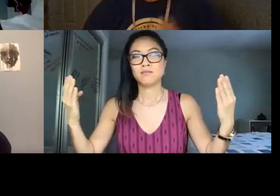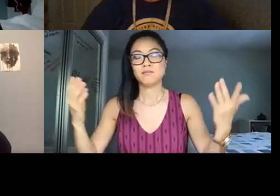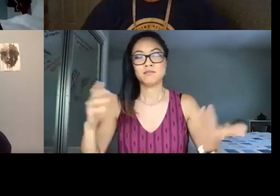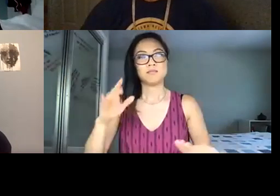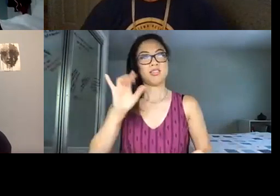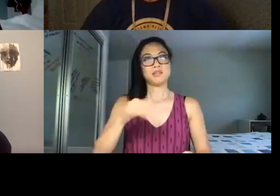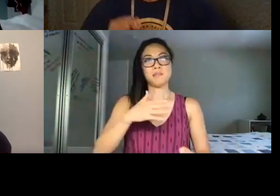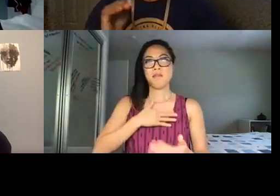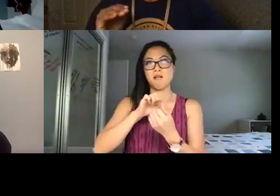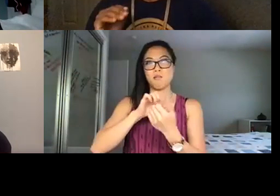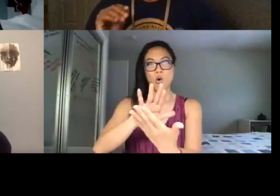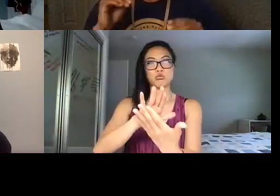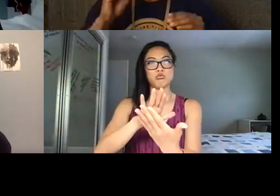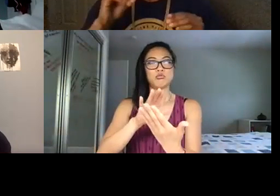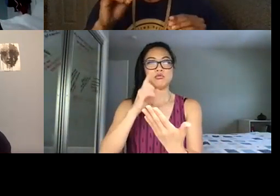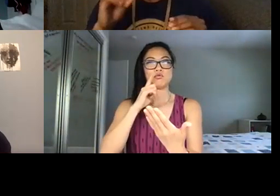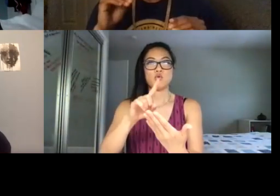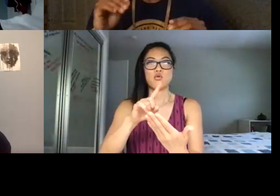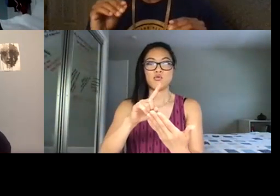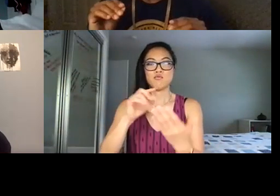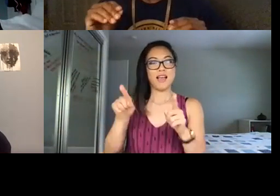as a creative. I want to get down to the quintessential